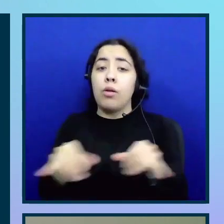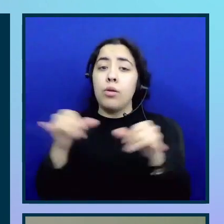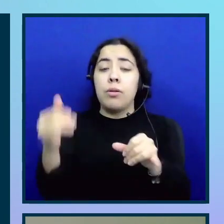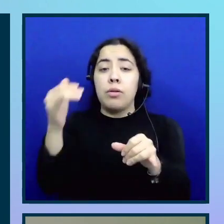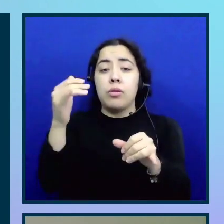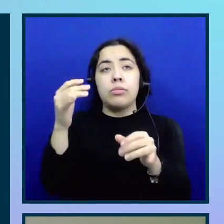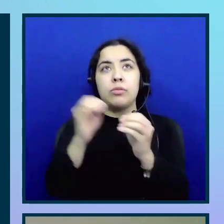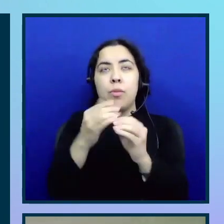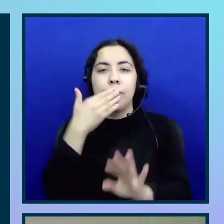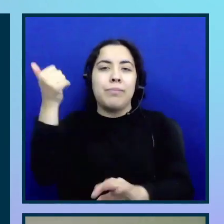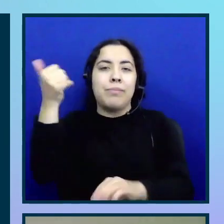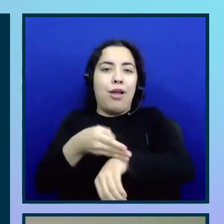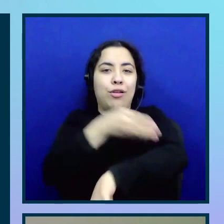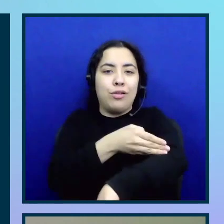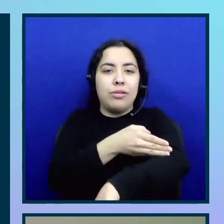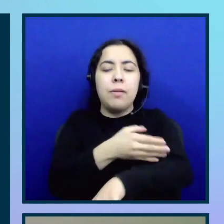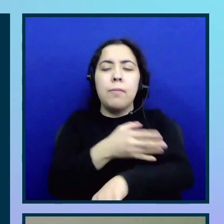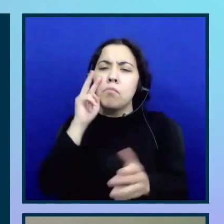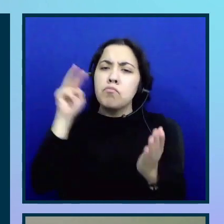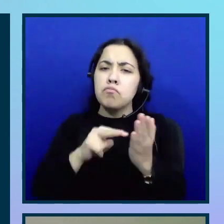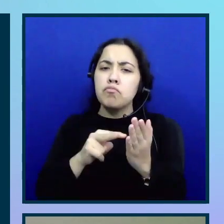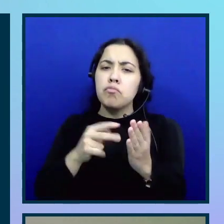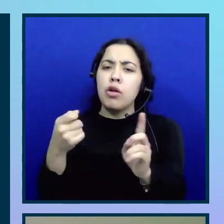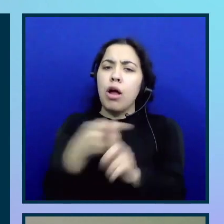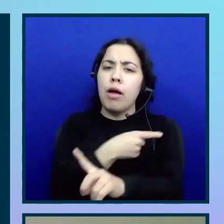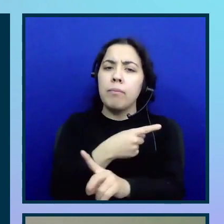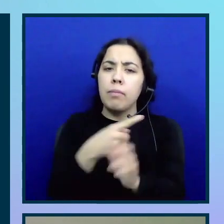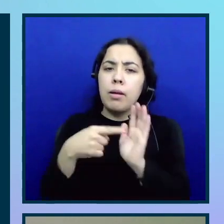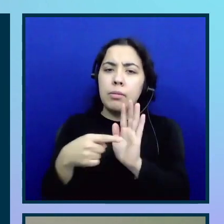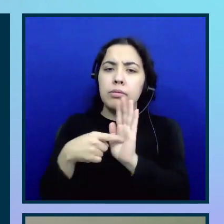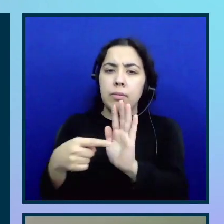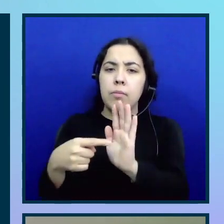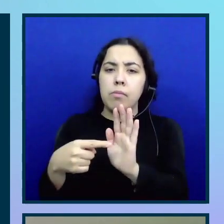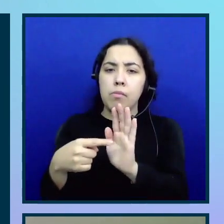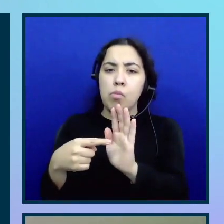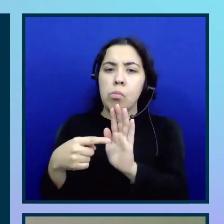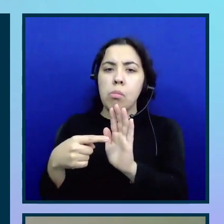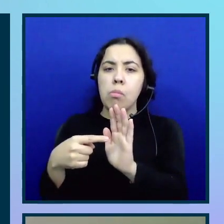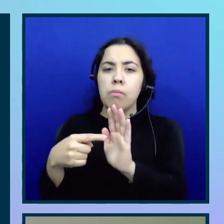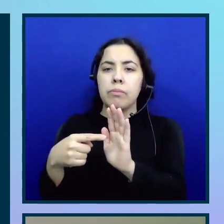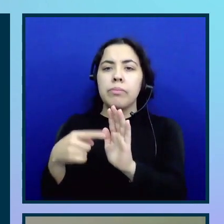But let's look at a legitimately off the map example. This is a flow chart. This particular flow chart goes through